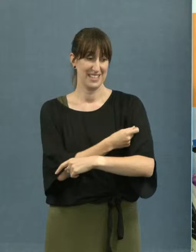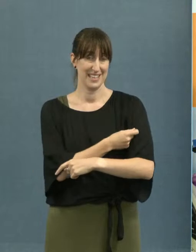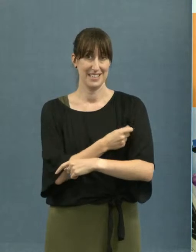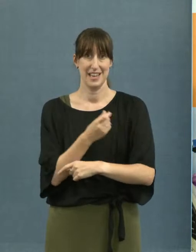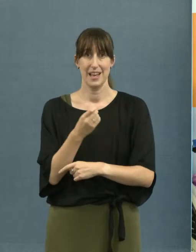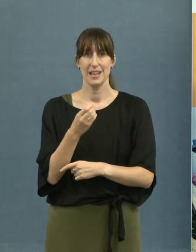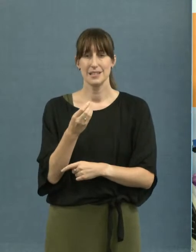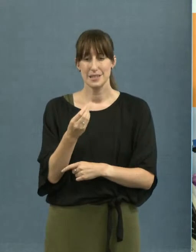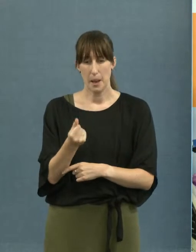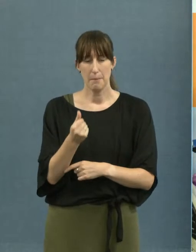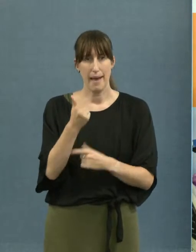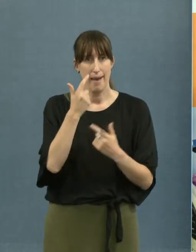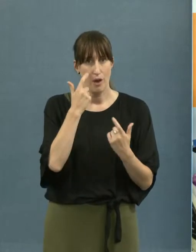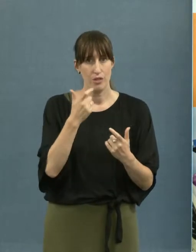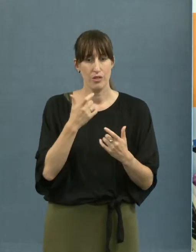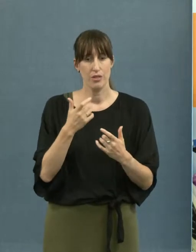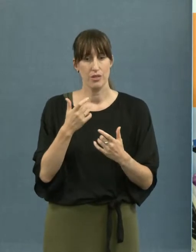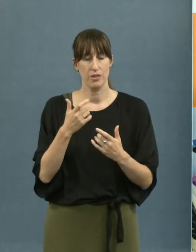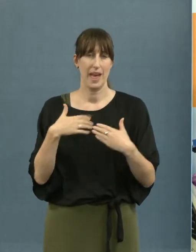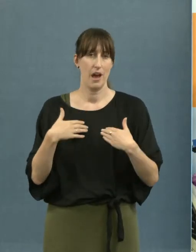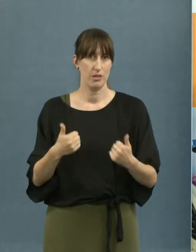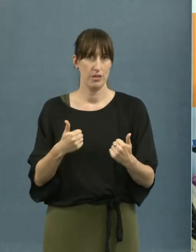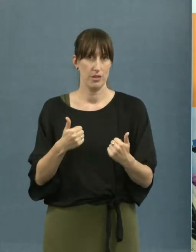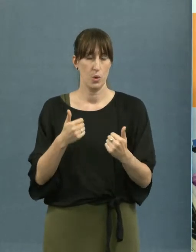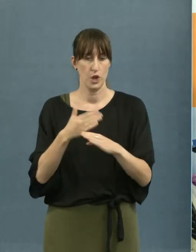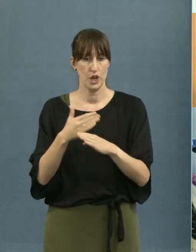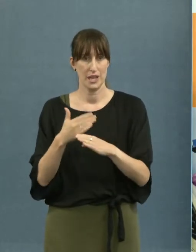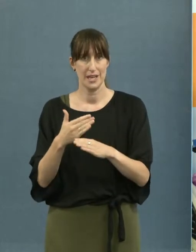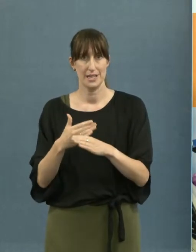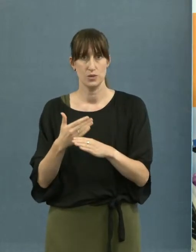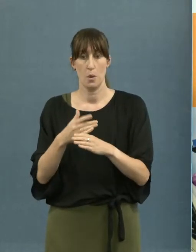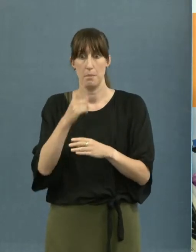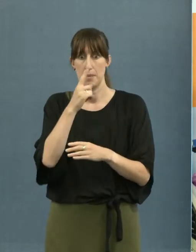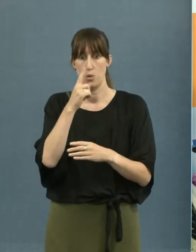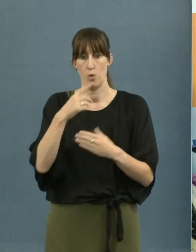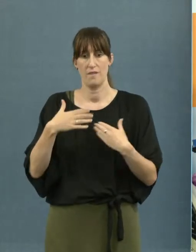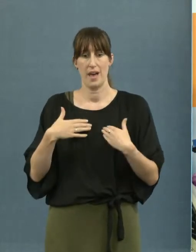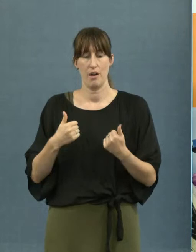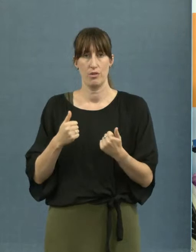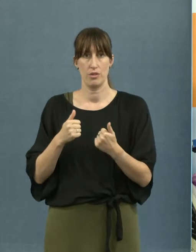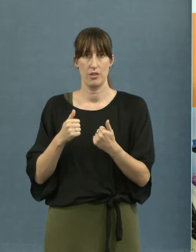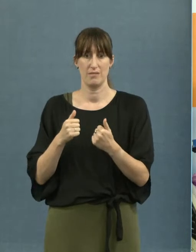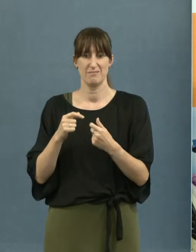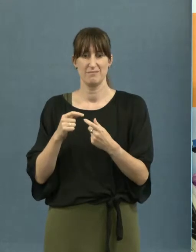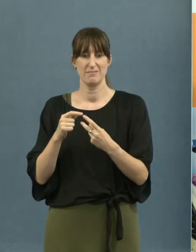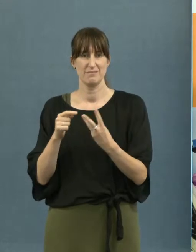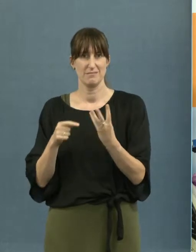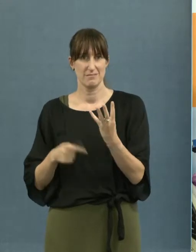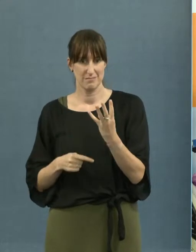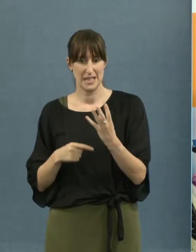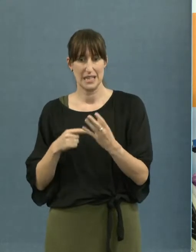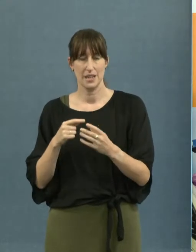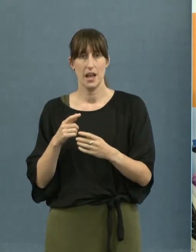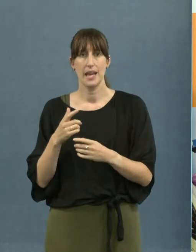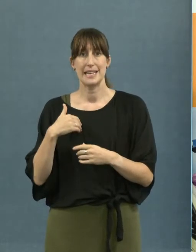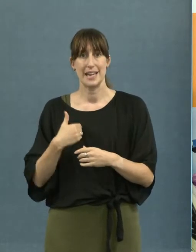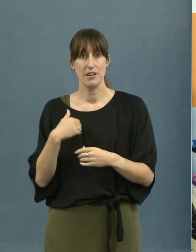immunocompromised and healthcare workers? I think as the Director-